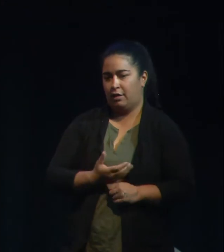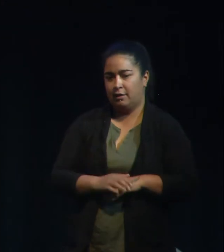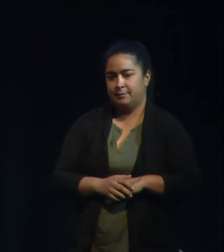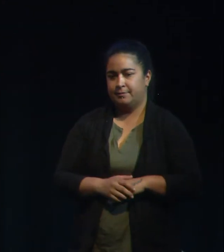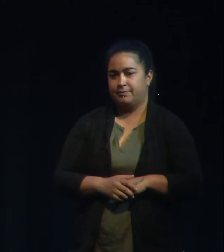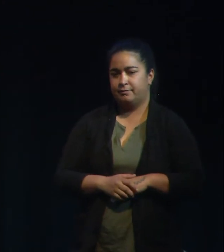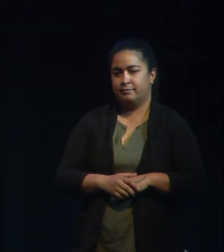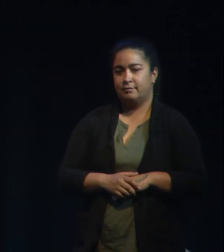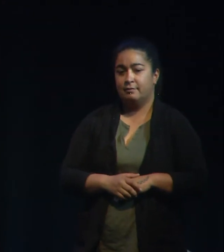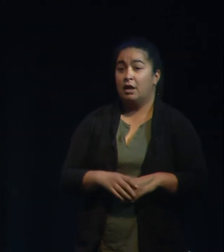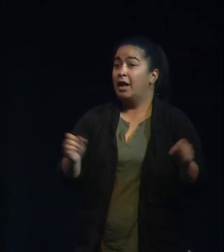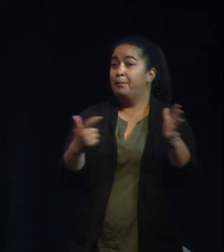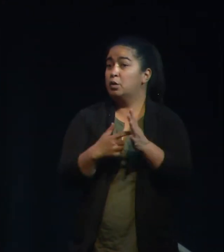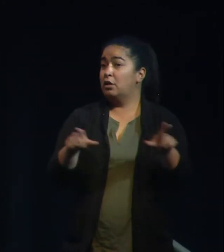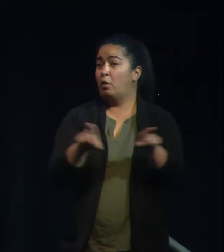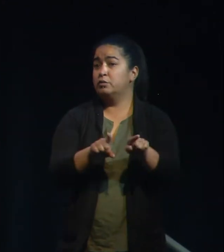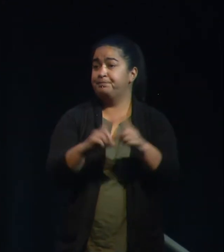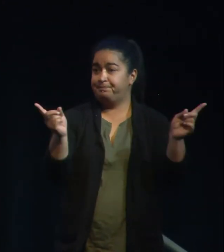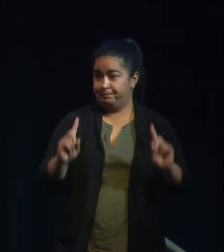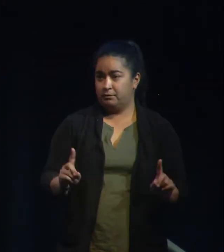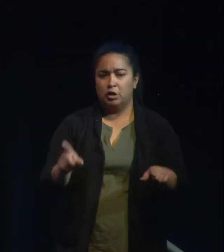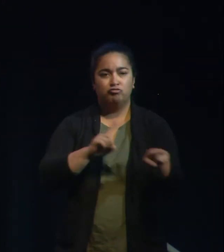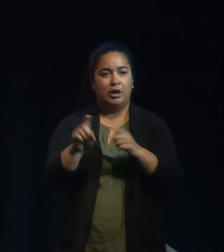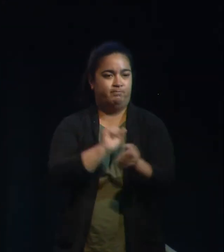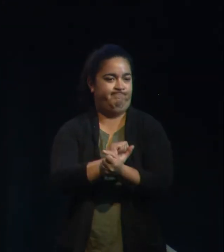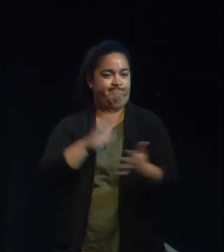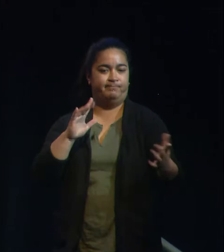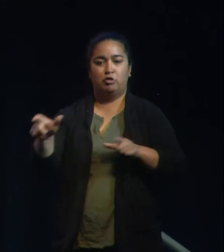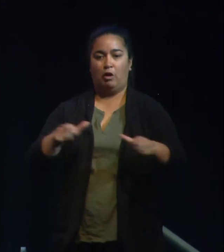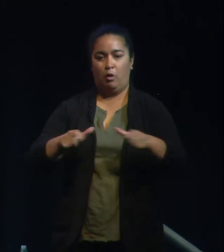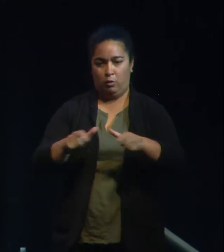What was also important in the process was to relinquish control - so this was about